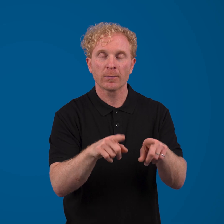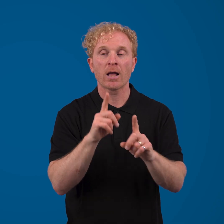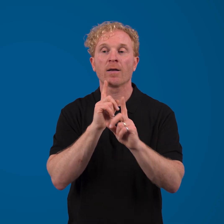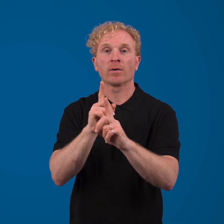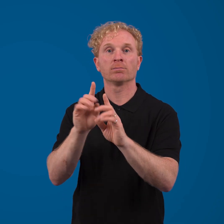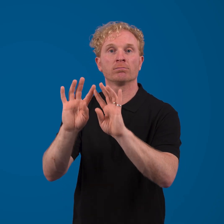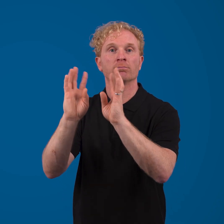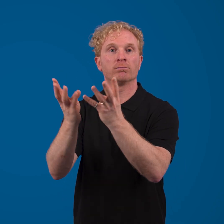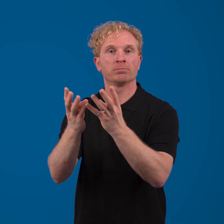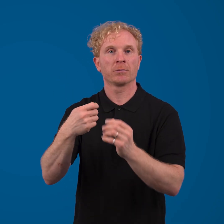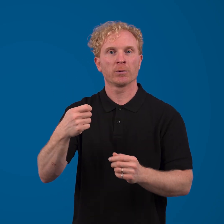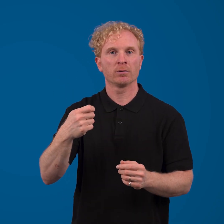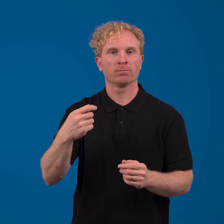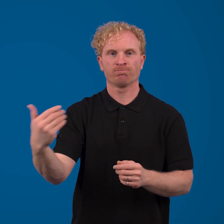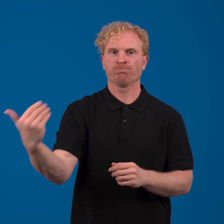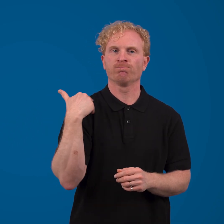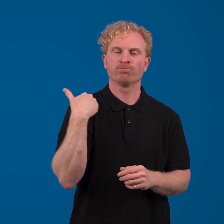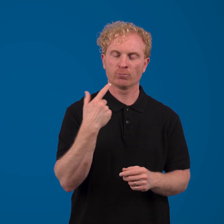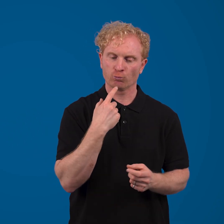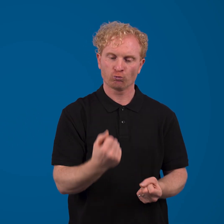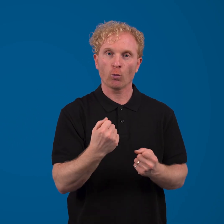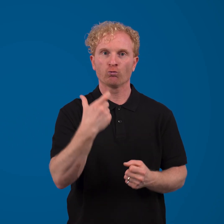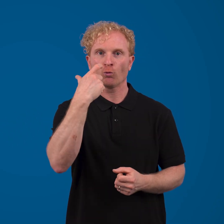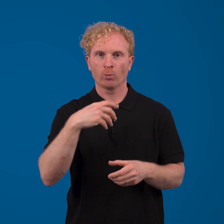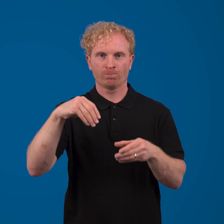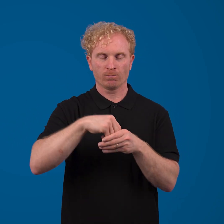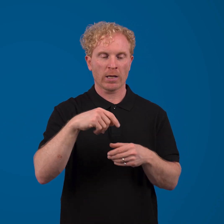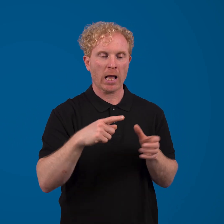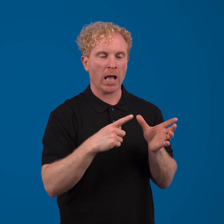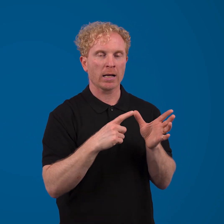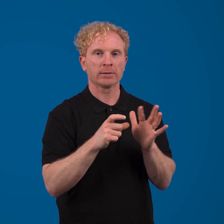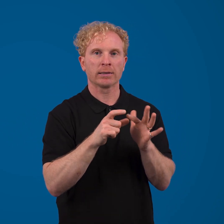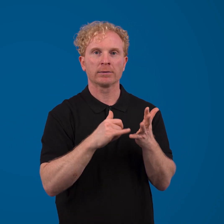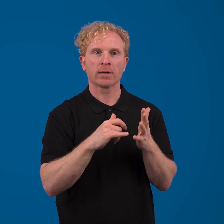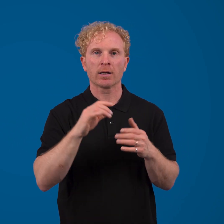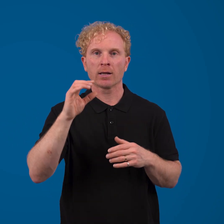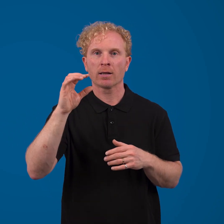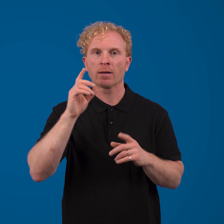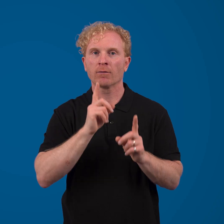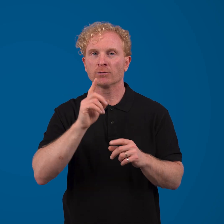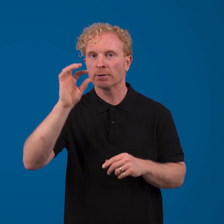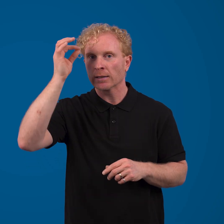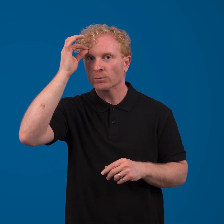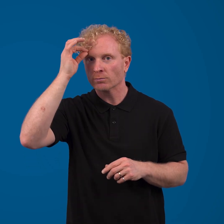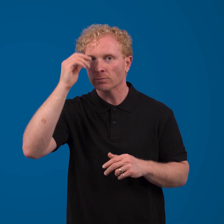Advisory Council members have called for a stronger role for the ADS Advisory Council